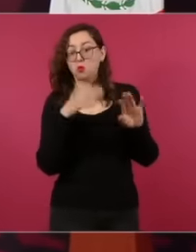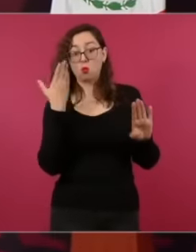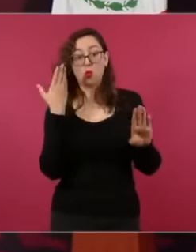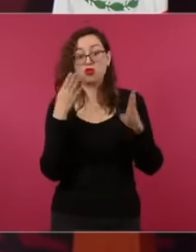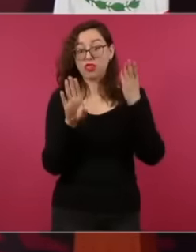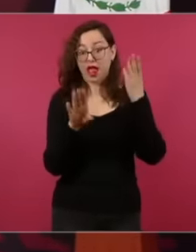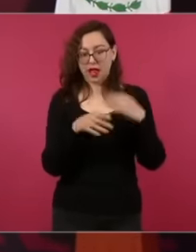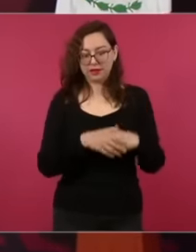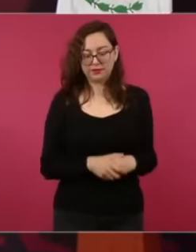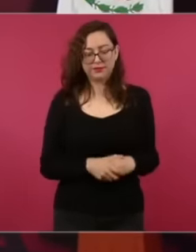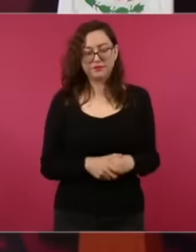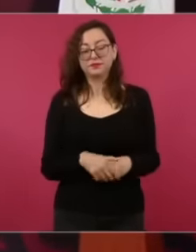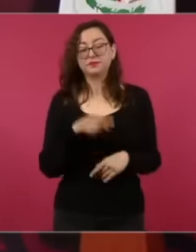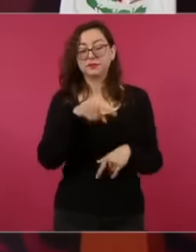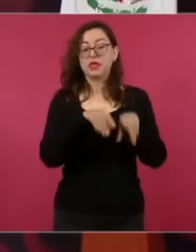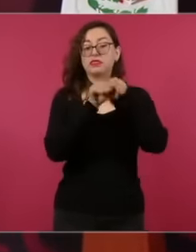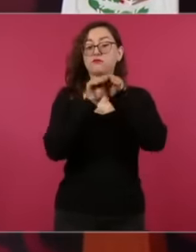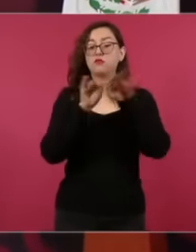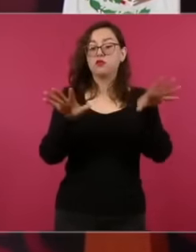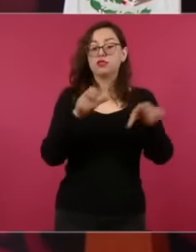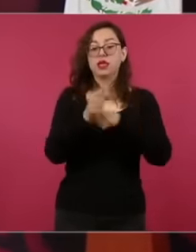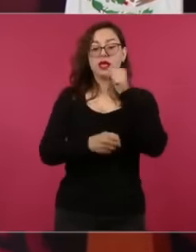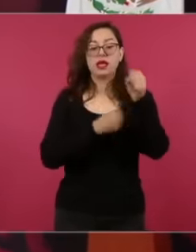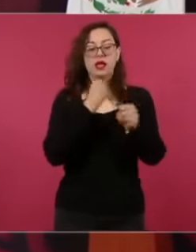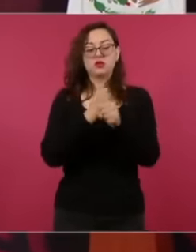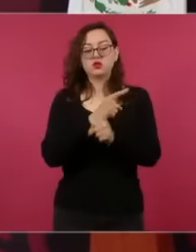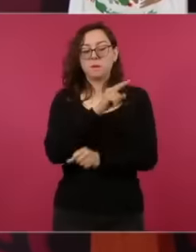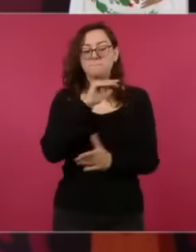1988.